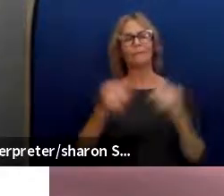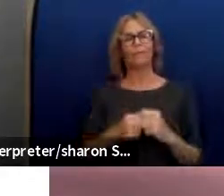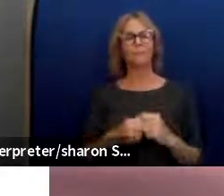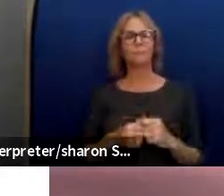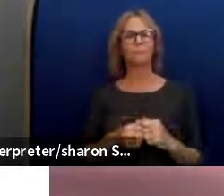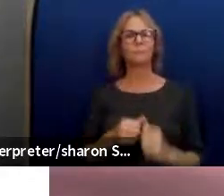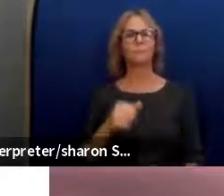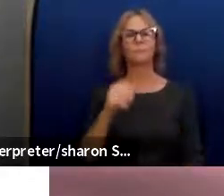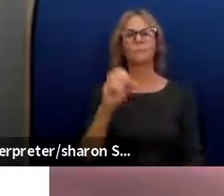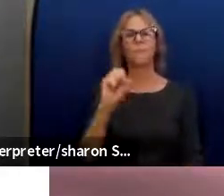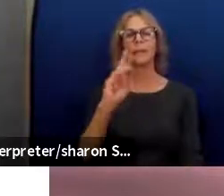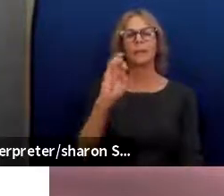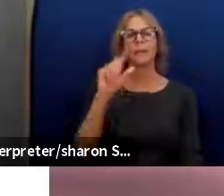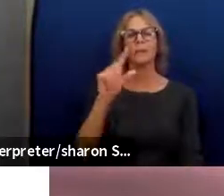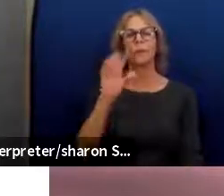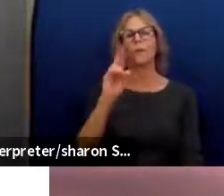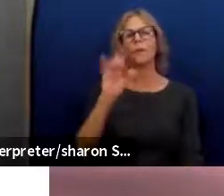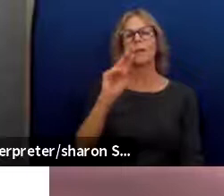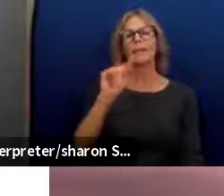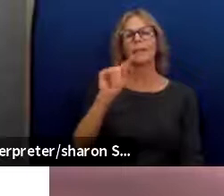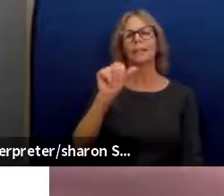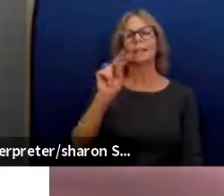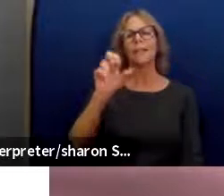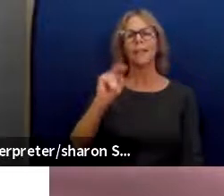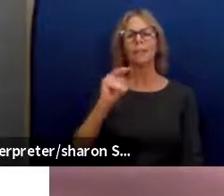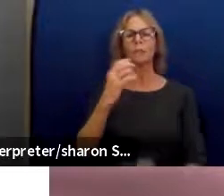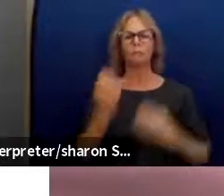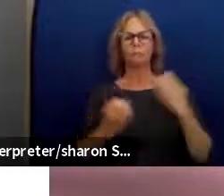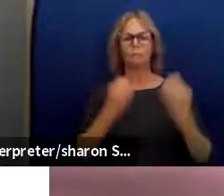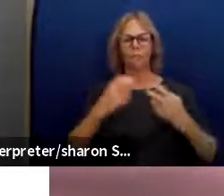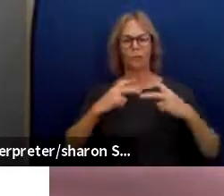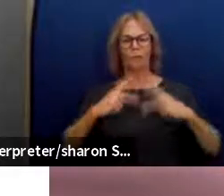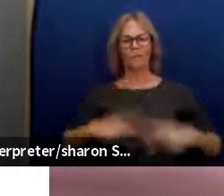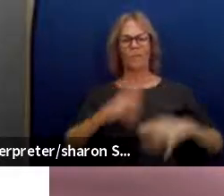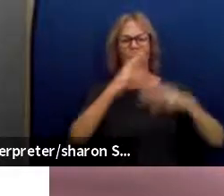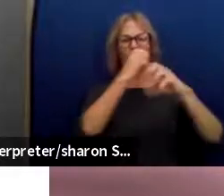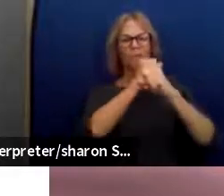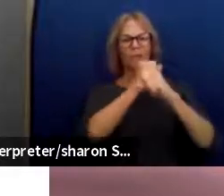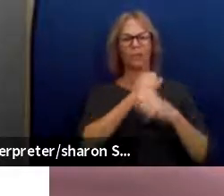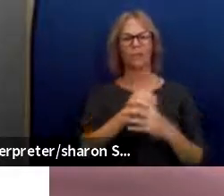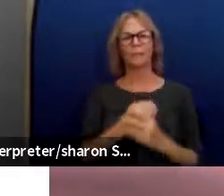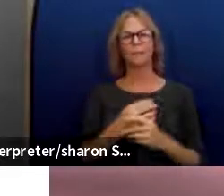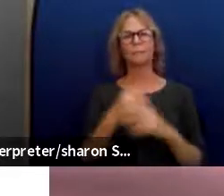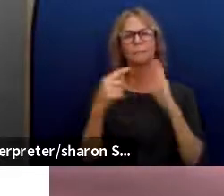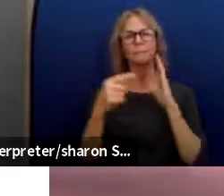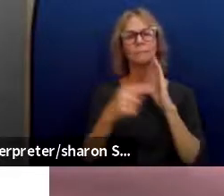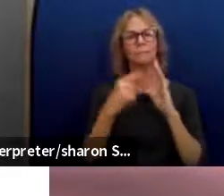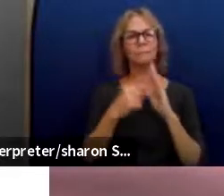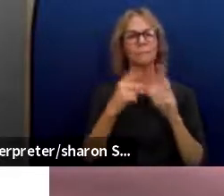is going to be your emotional and physical attraction. This sometimes gets a little bit mixed up with gender, but it's actually a